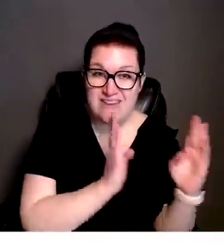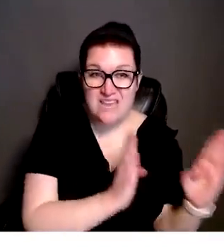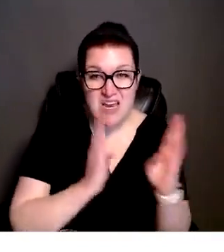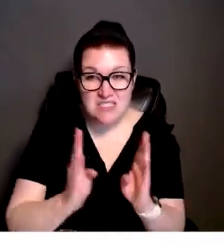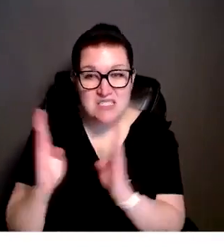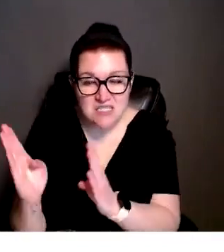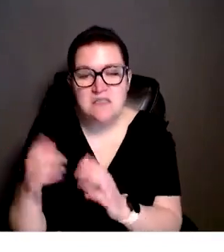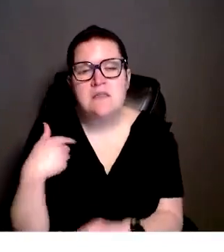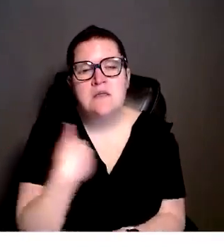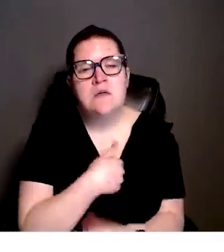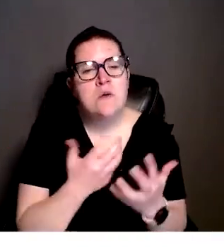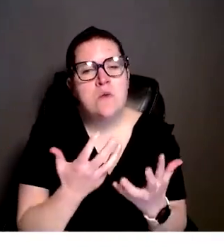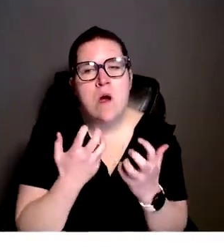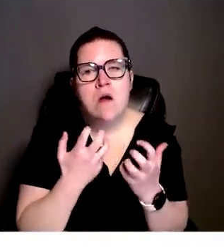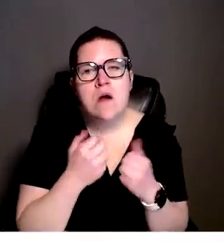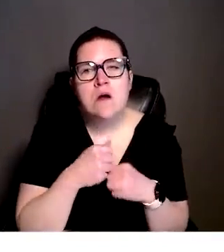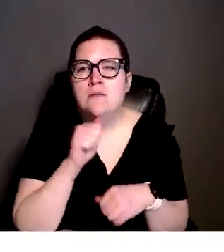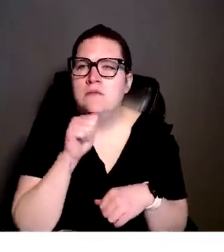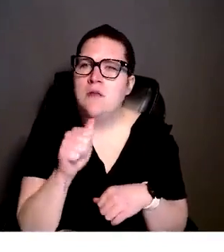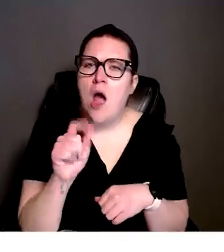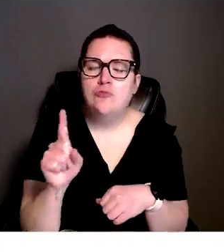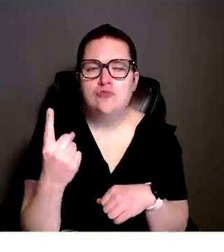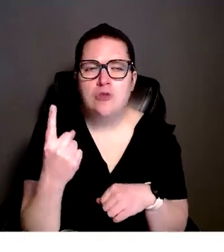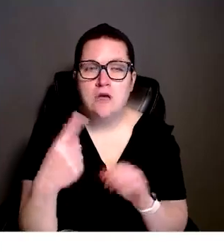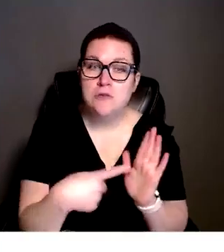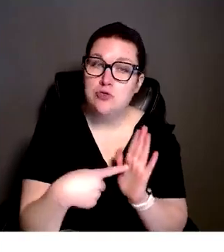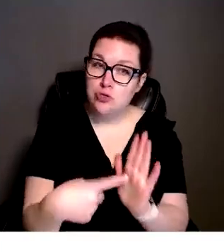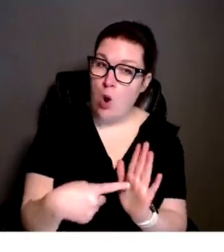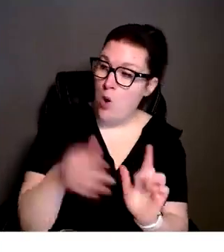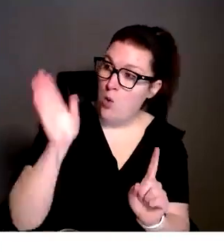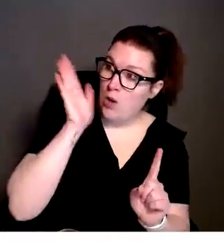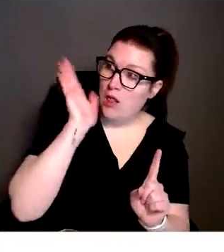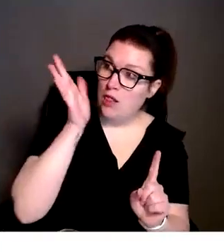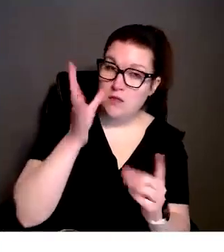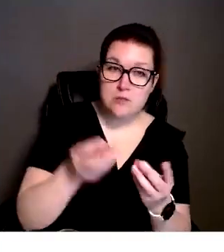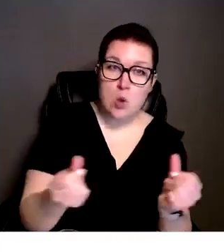not just showing the promise of the solution in the design phase,